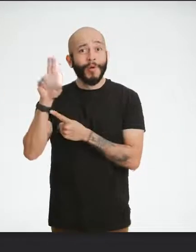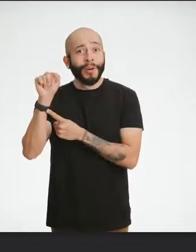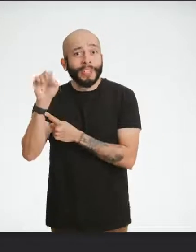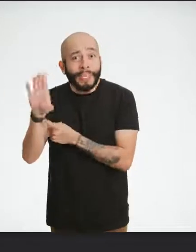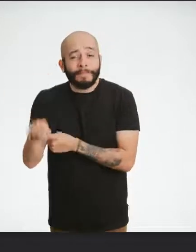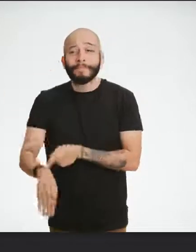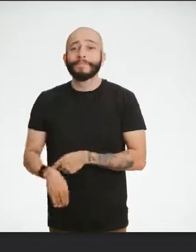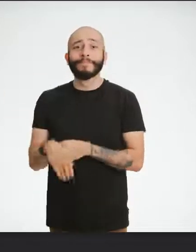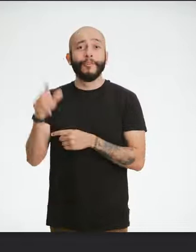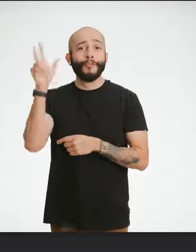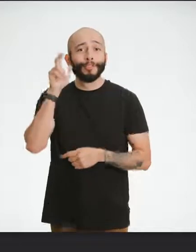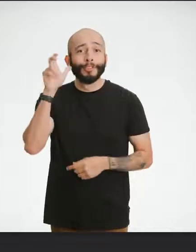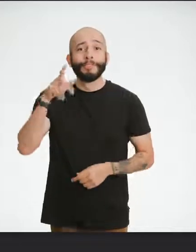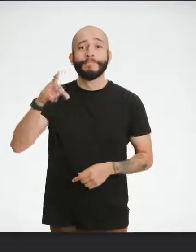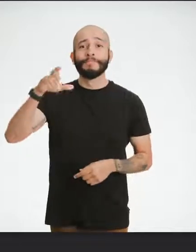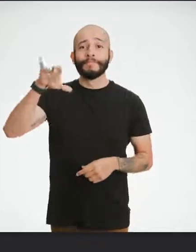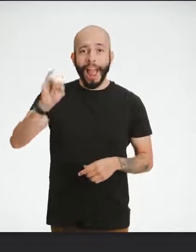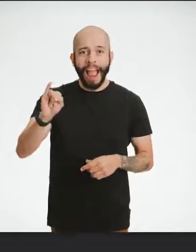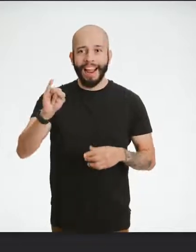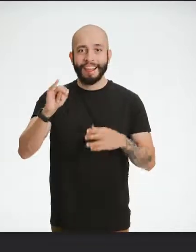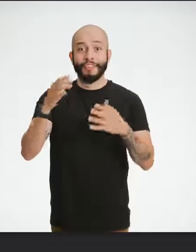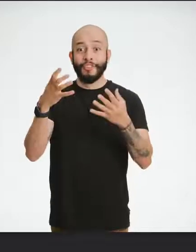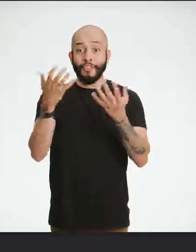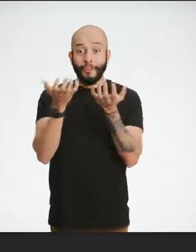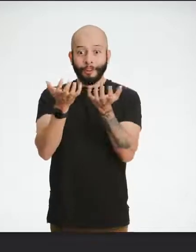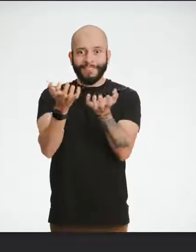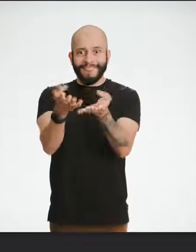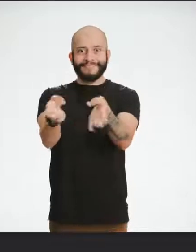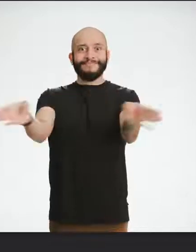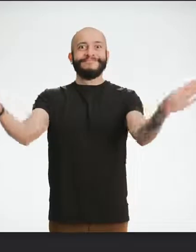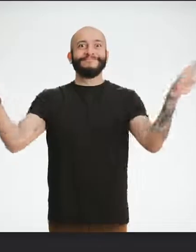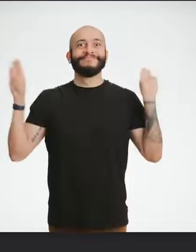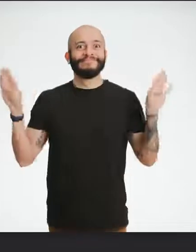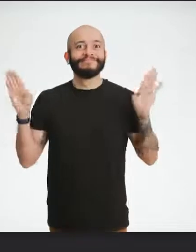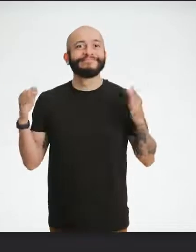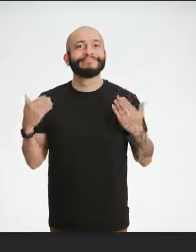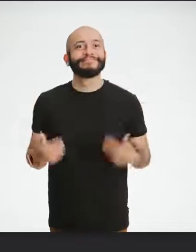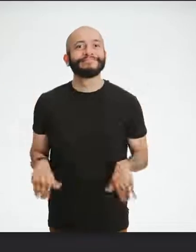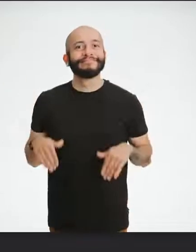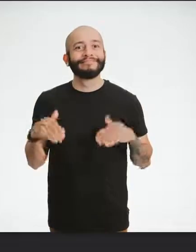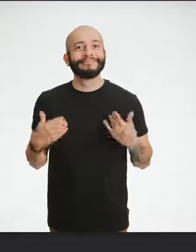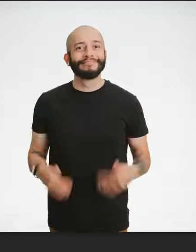for your USB, audio, and PCI devices to an even larger audience.